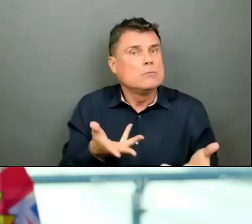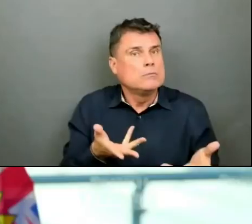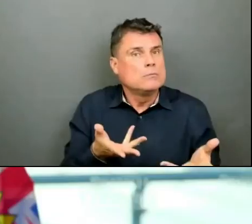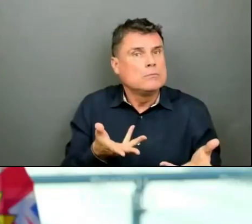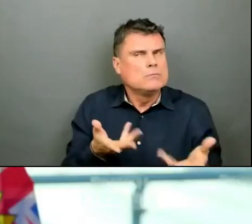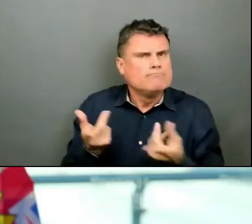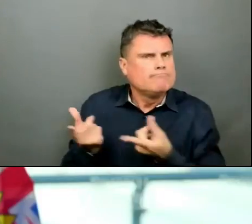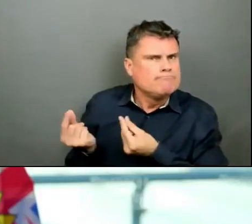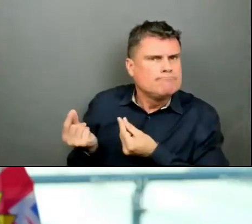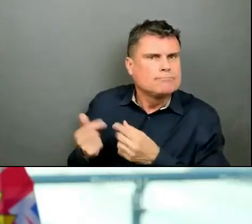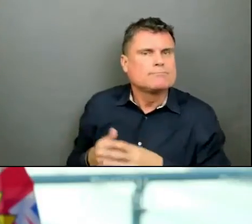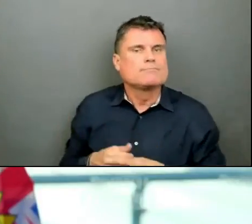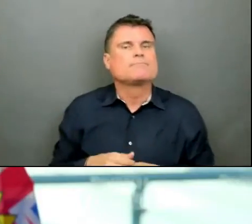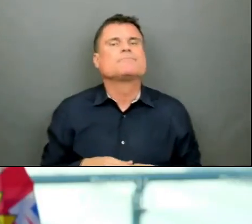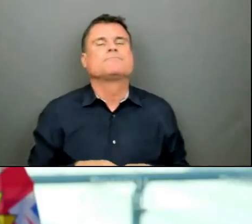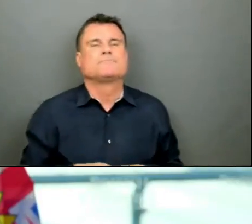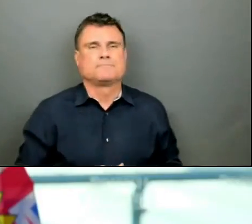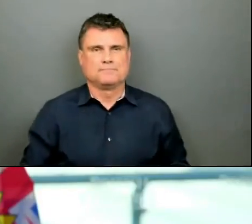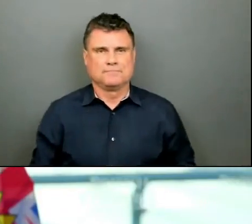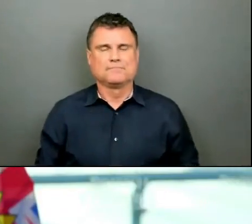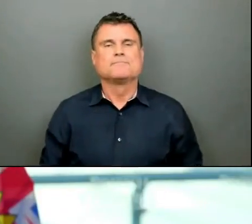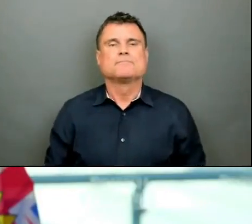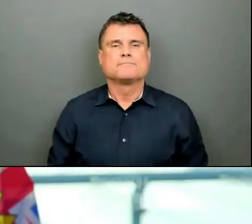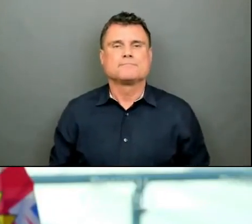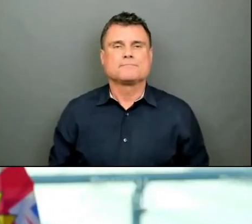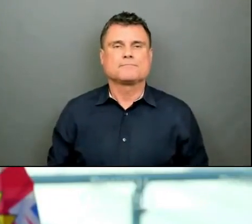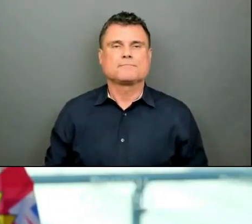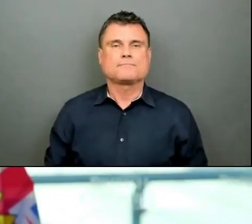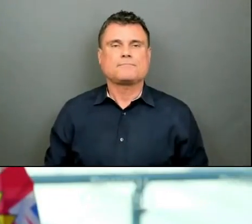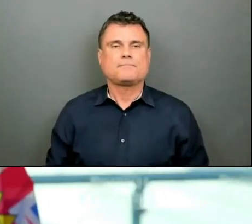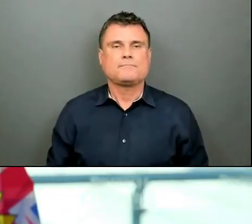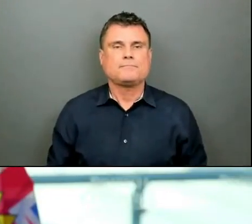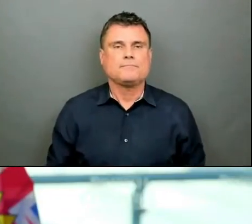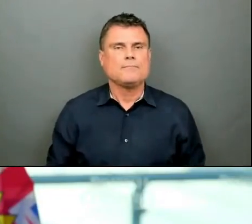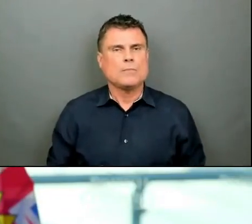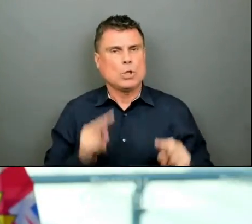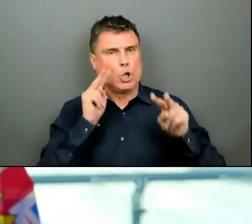and perhaps these school age children are spreading the virus to other age groups?